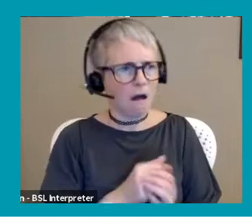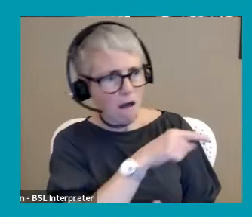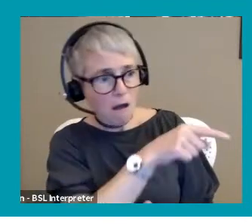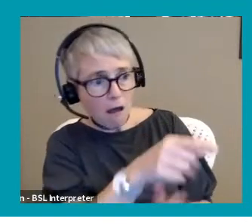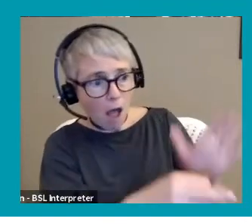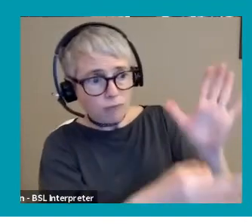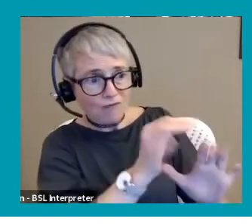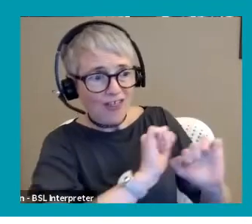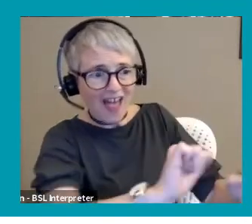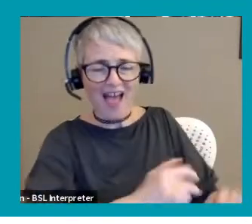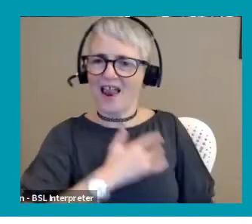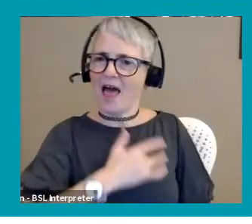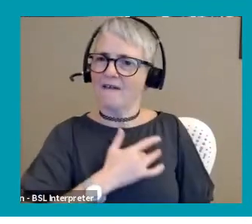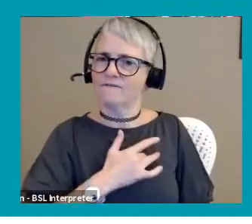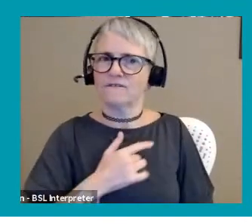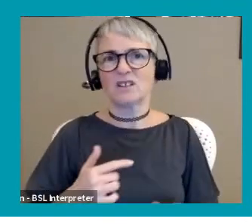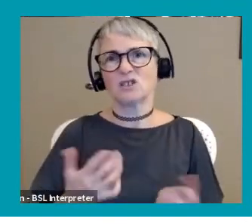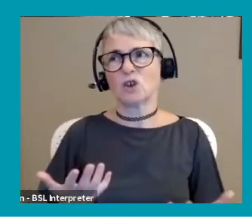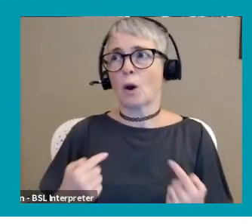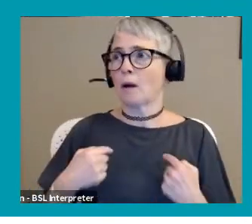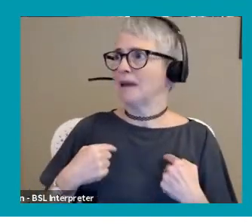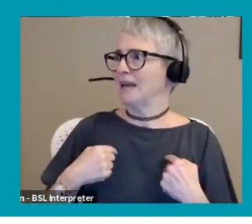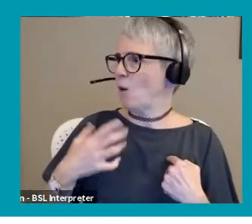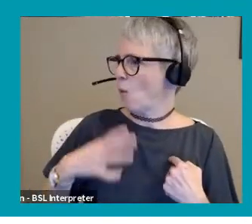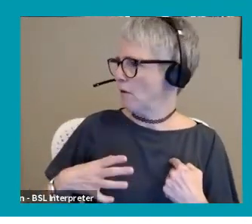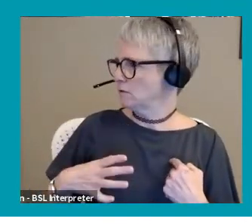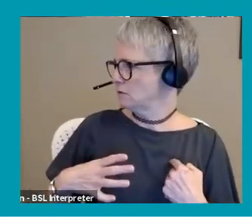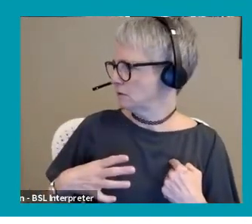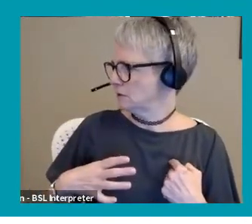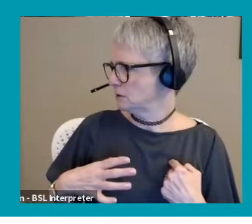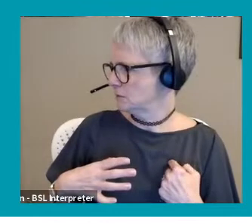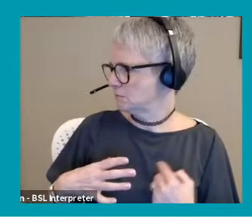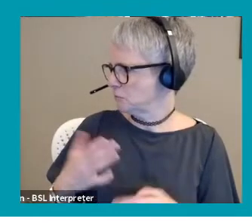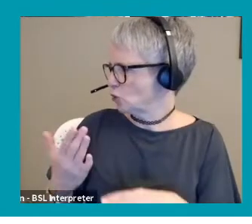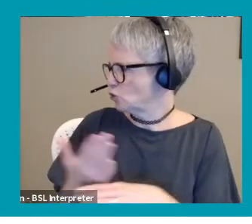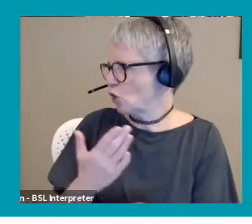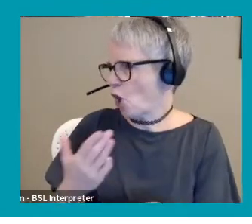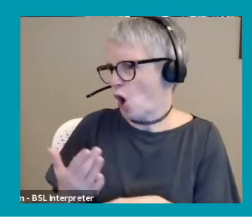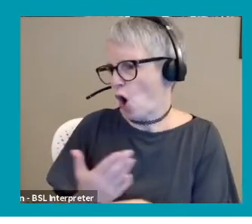So I wouldn't necessarily want to work for --- and it's a perfectly good